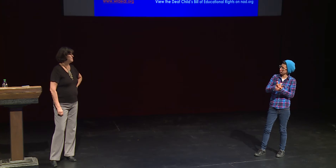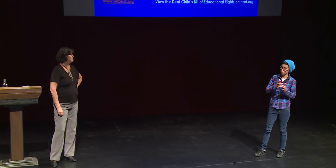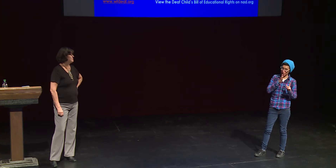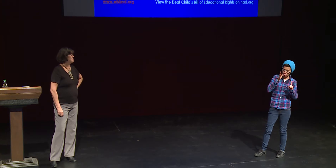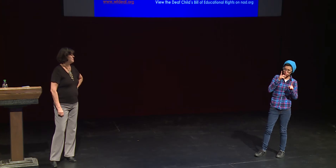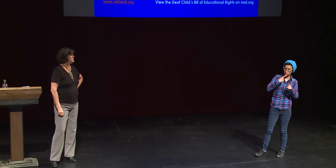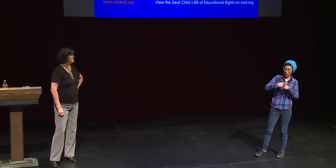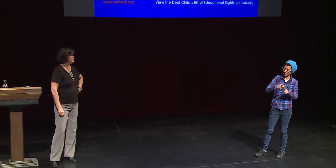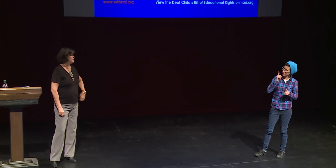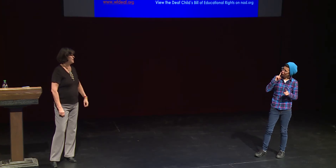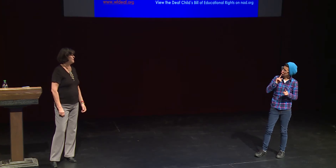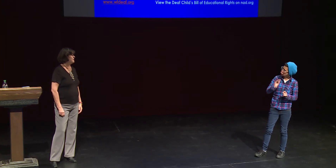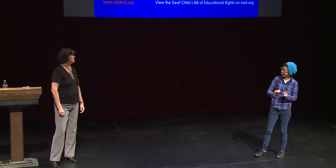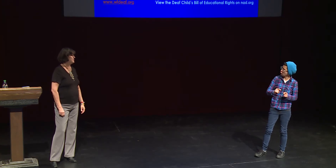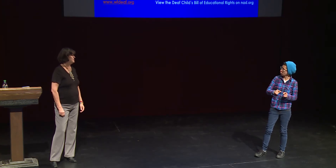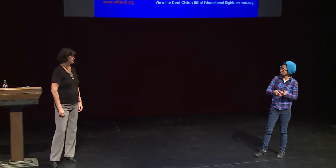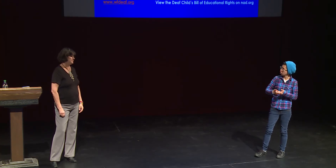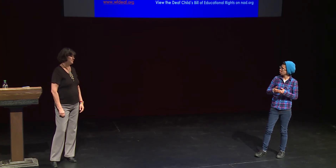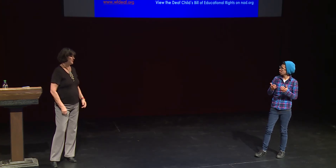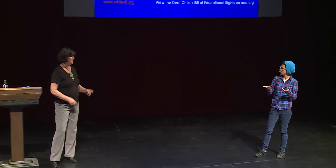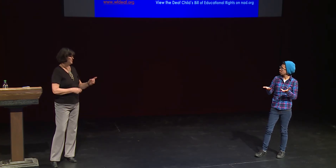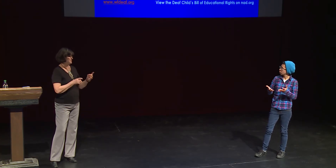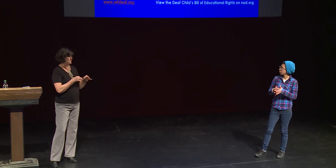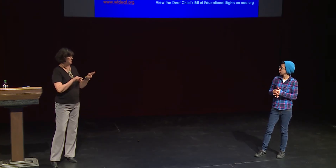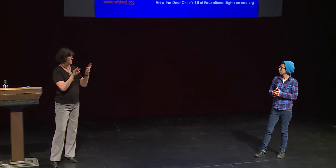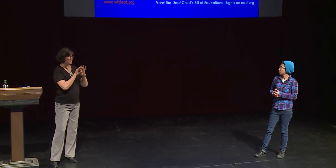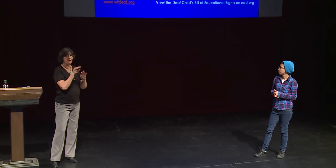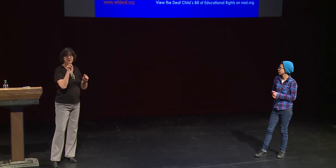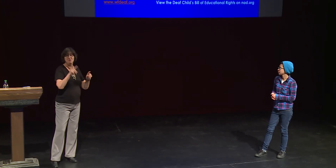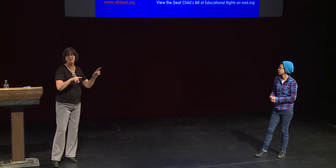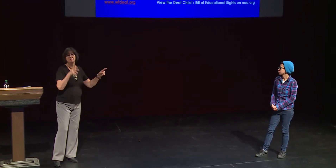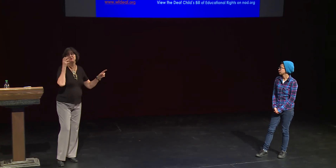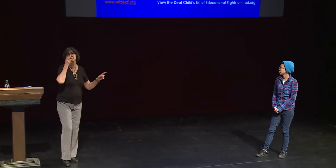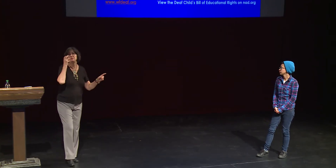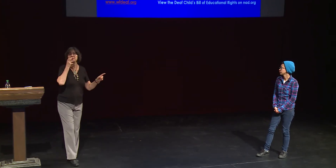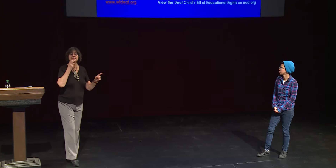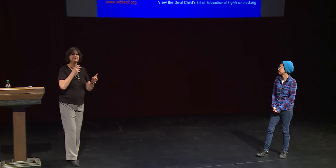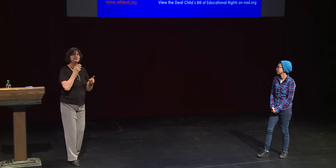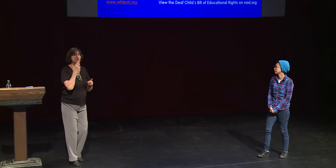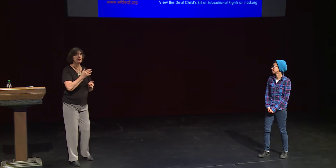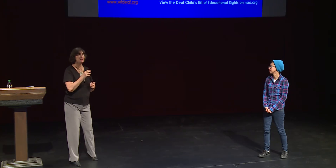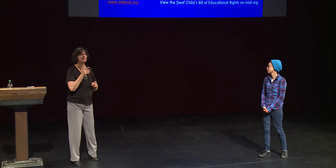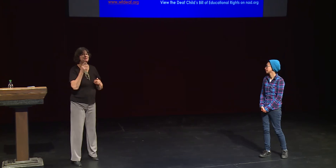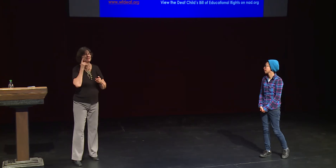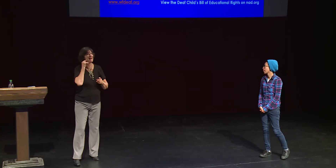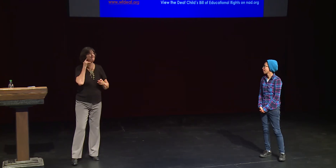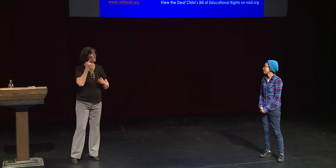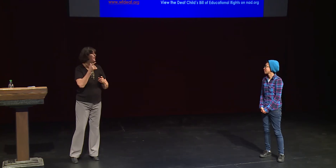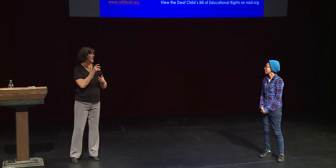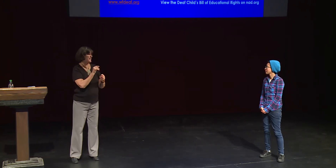is kept confidential in terms of their family? That is such an important question. Thank you, Ana. Now, in California,